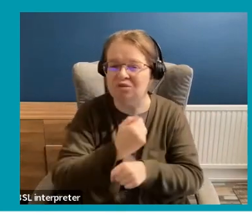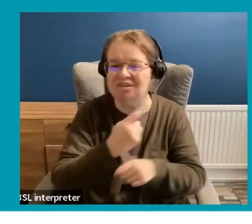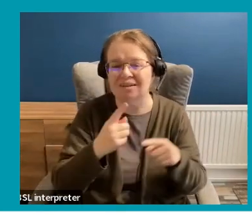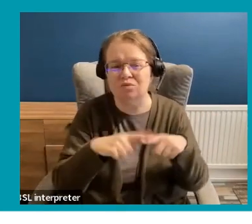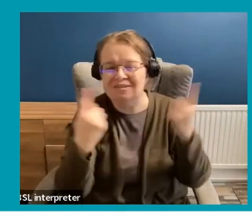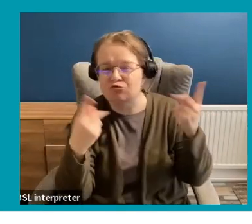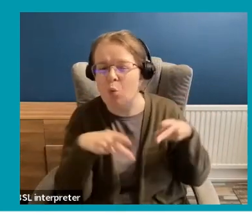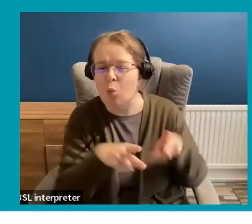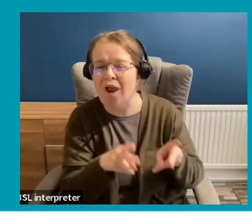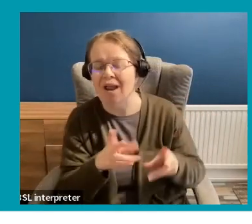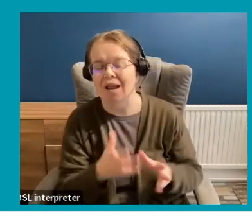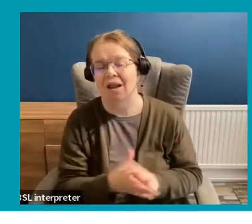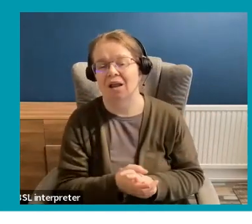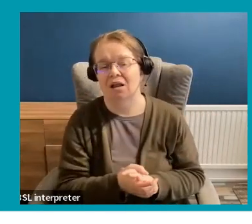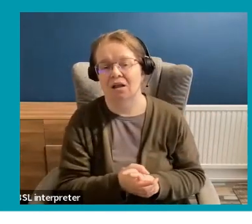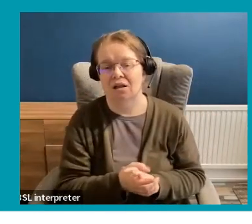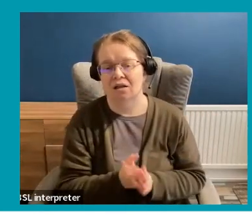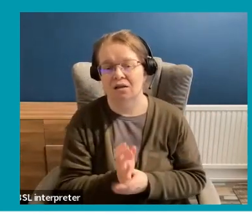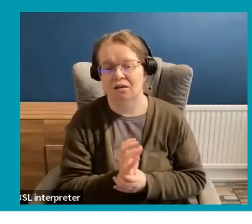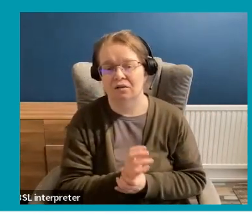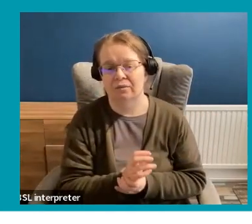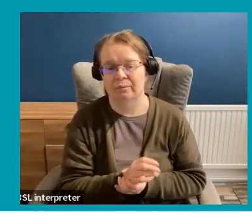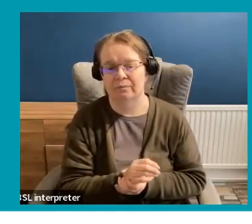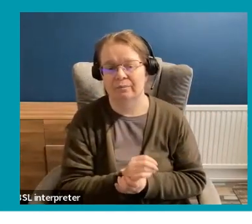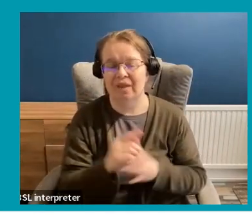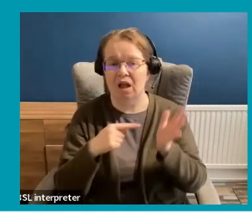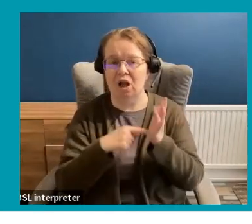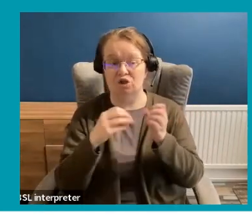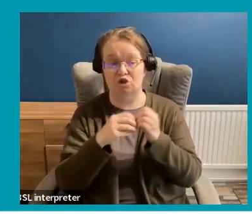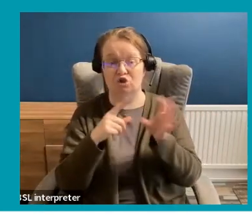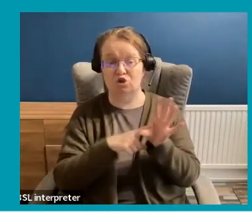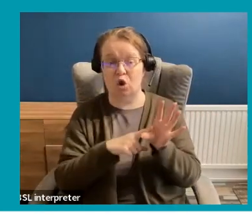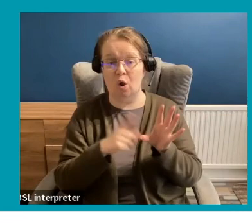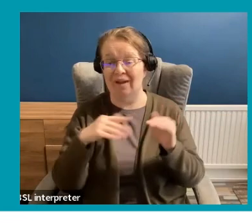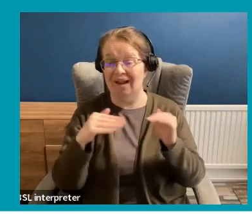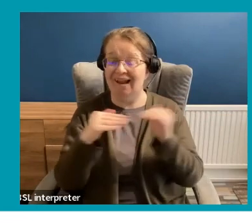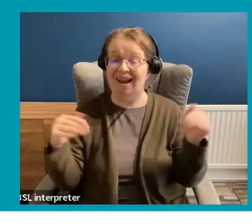Because Toby and even break share